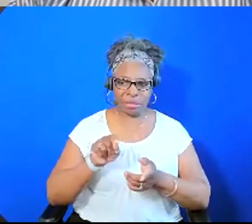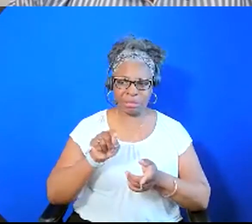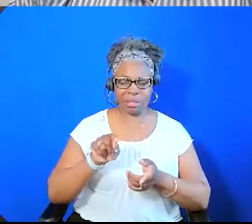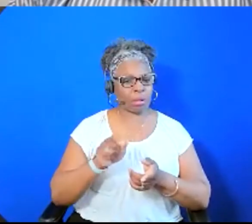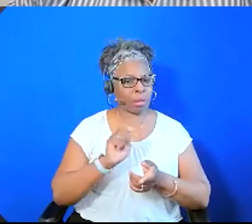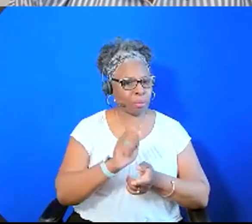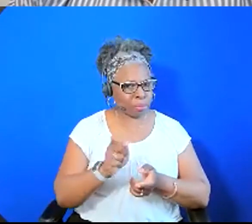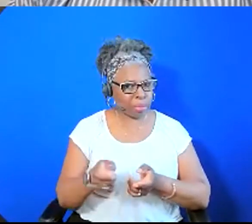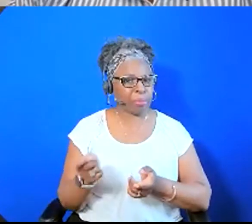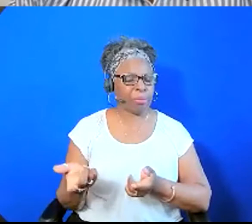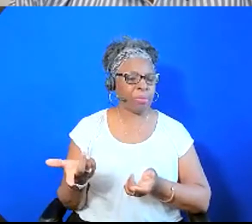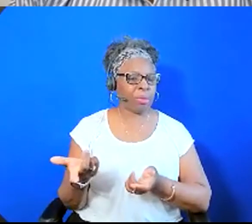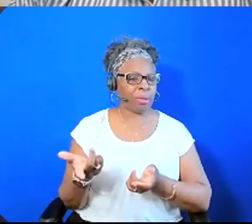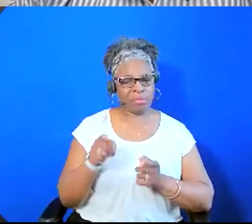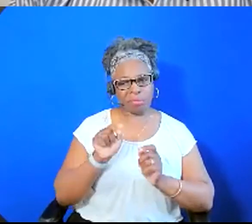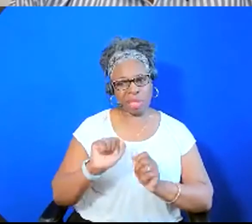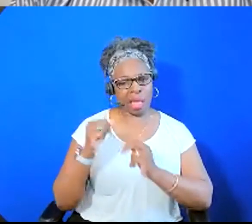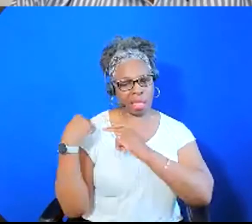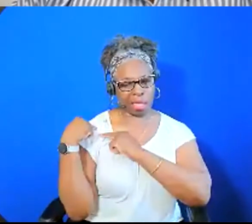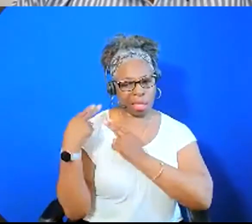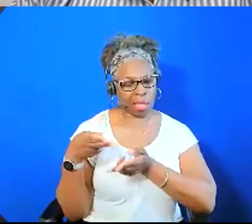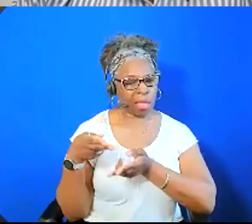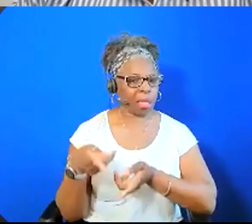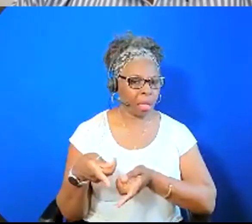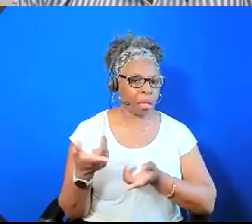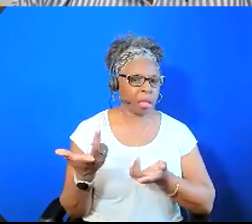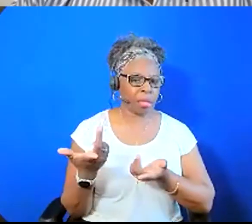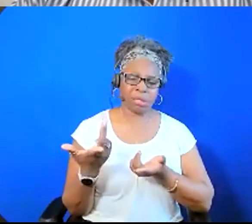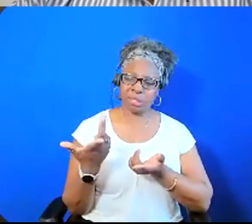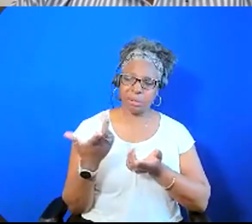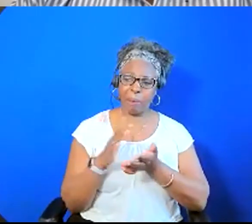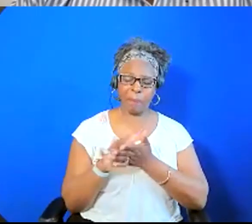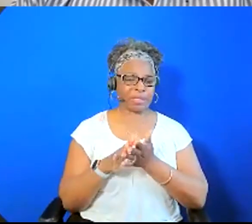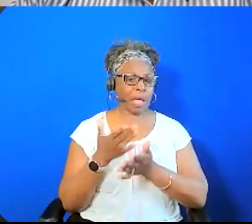follow up what happens with certain groups that has been formed from projects.